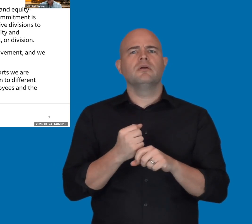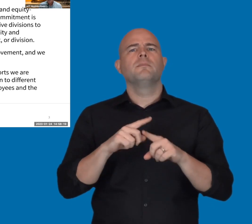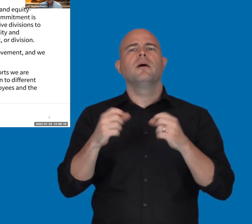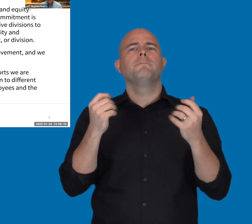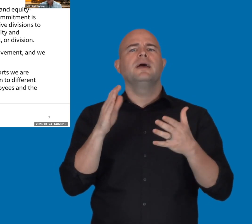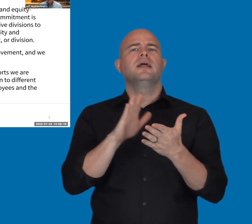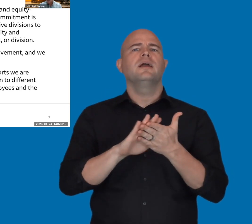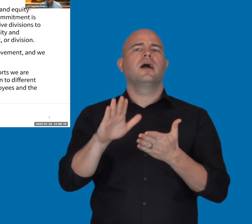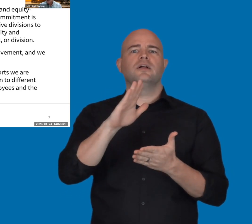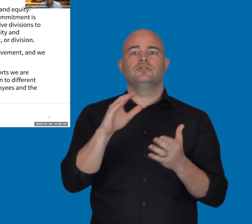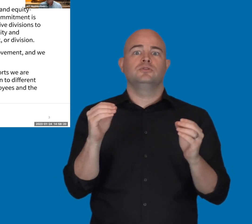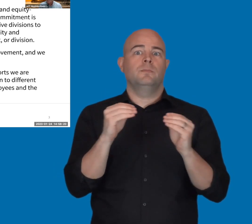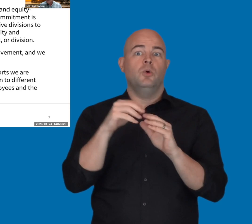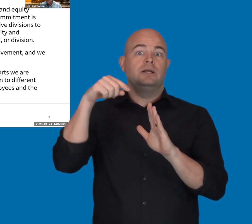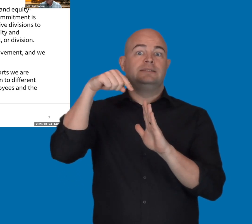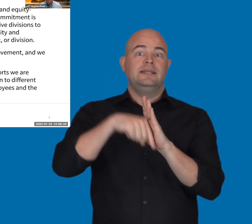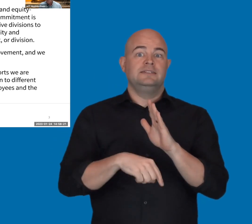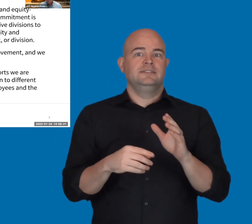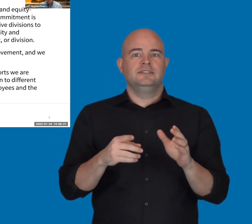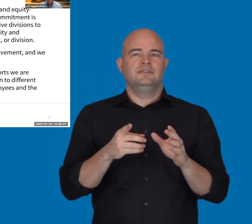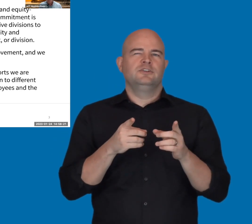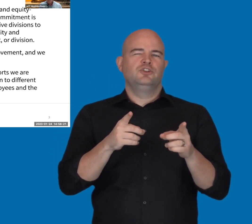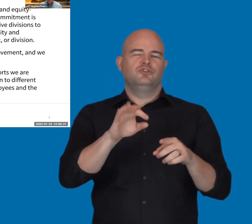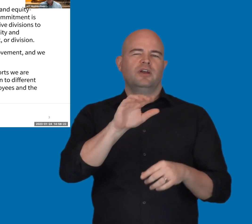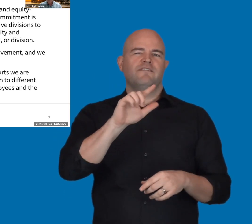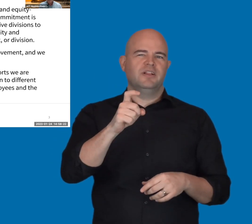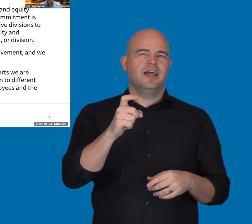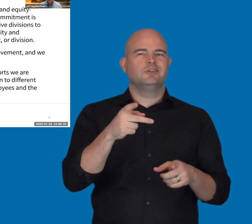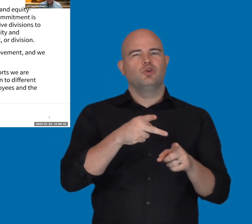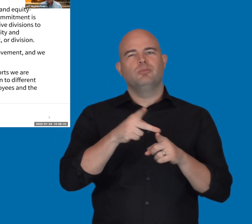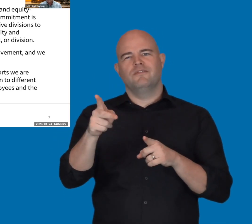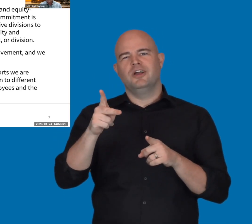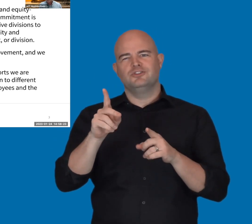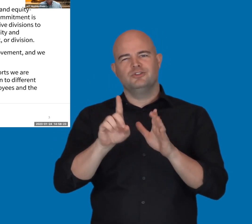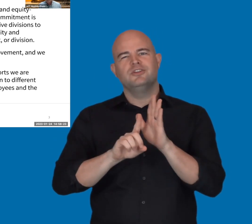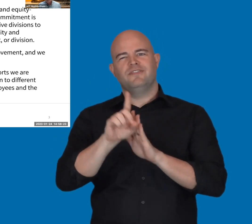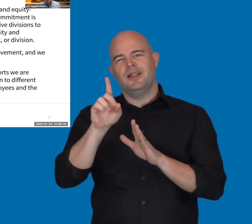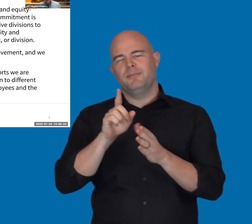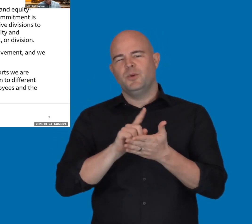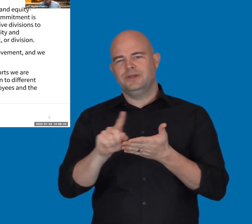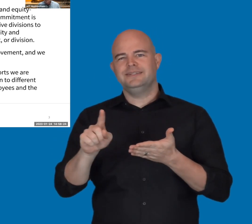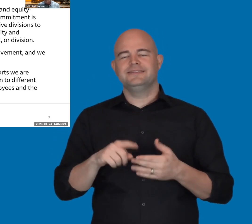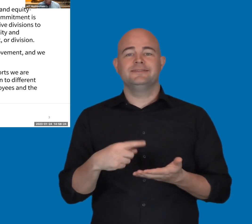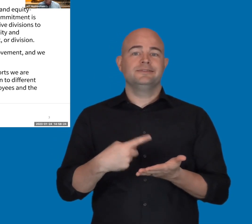For context, Student Accessibility Services is similar to a DSPS or other program you have